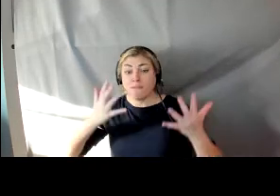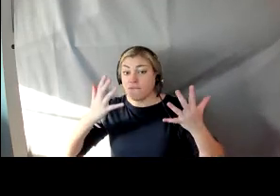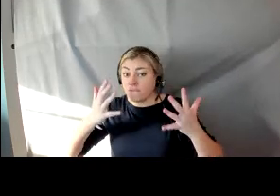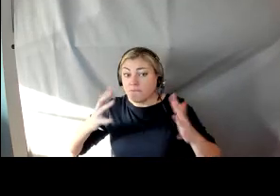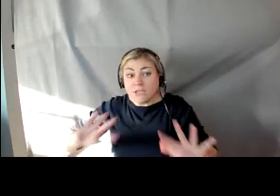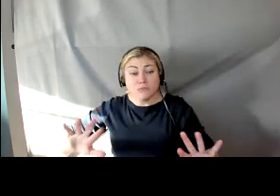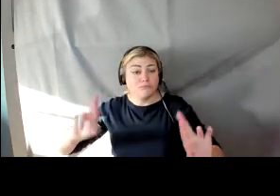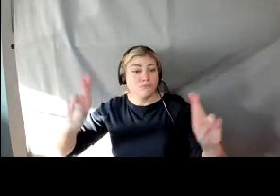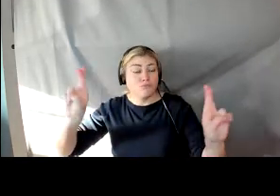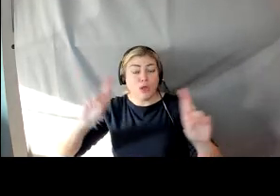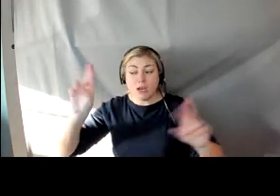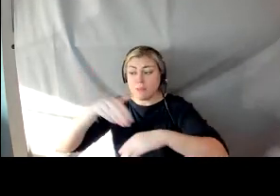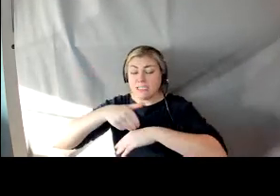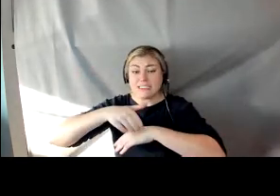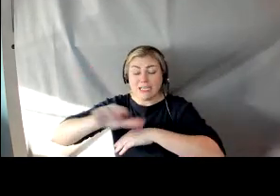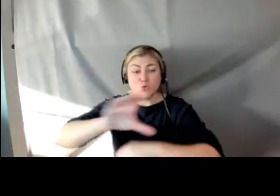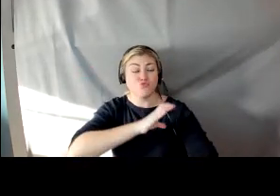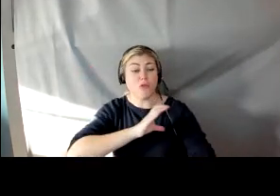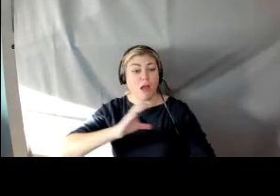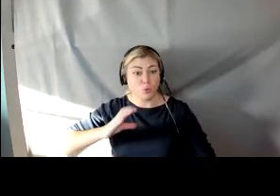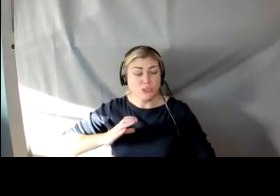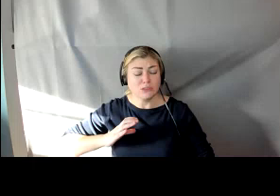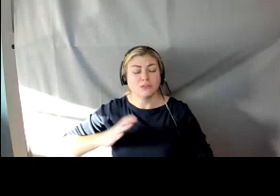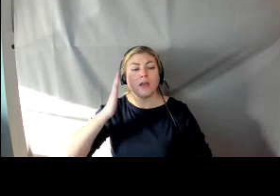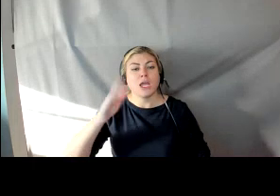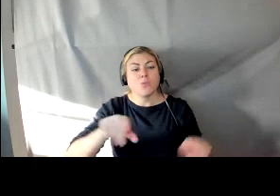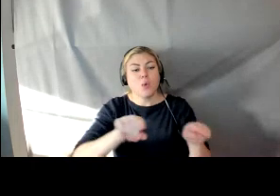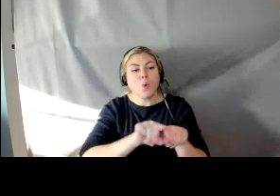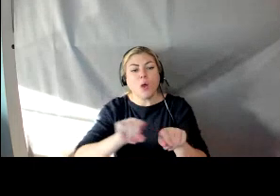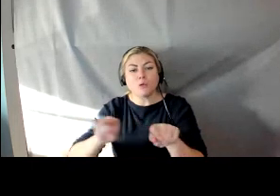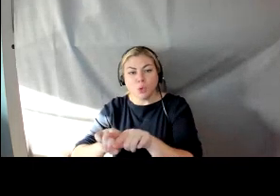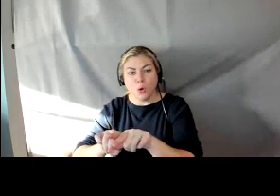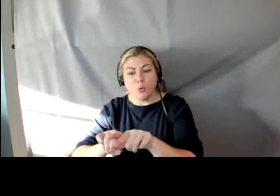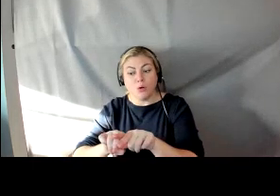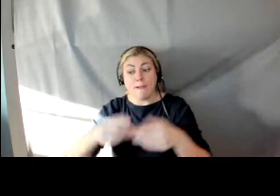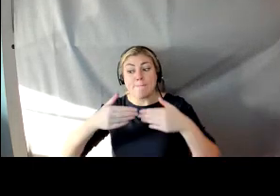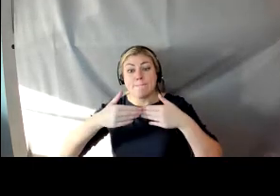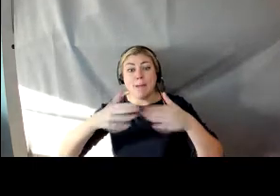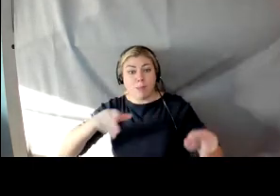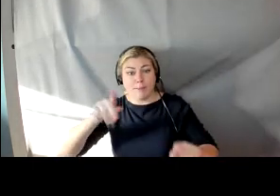will be made public at that time through our website, and that's when you all can read it.